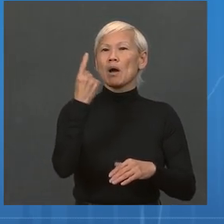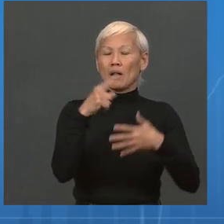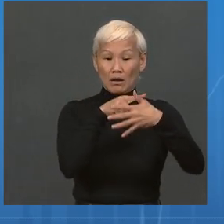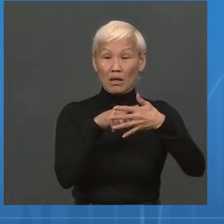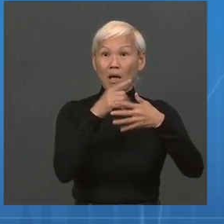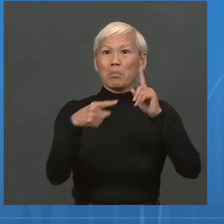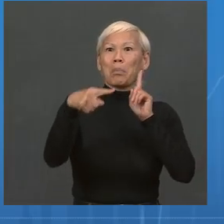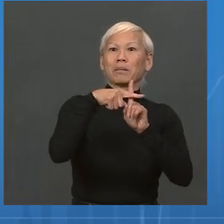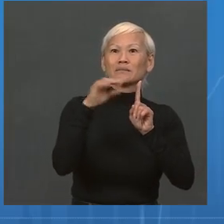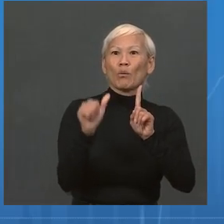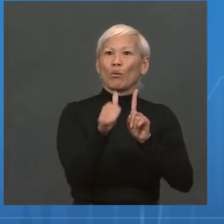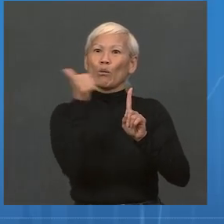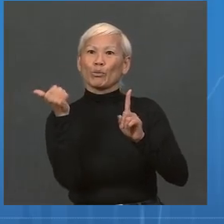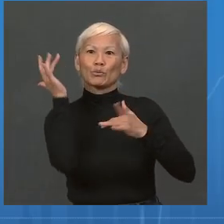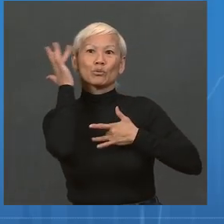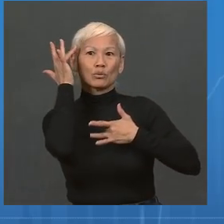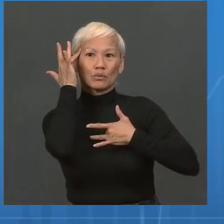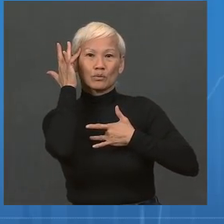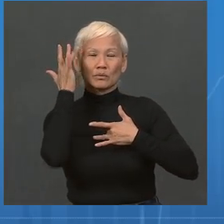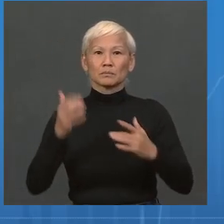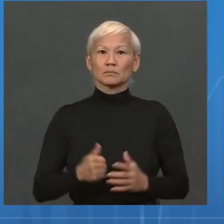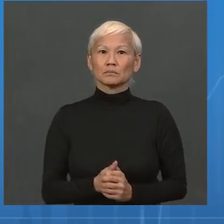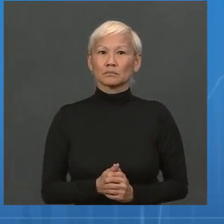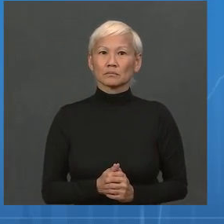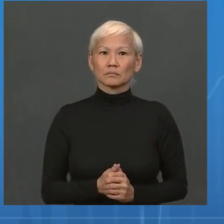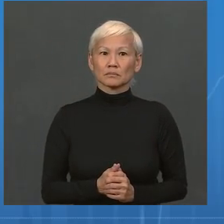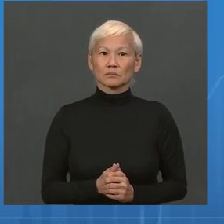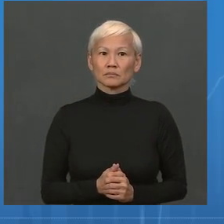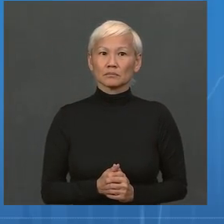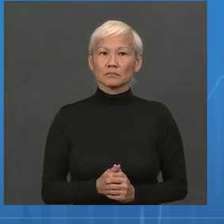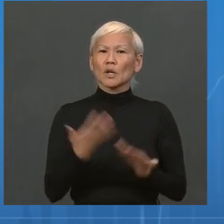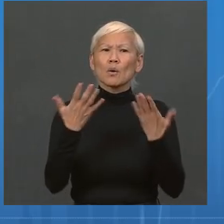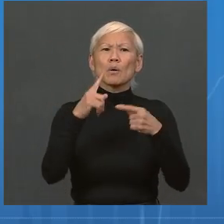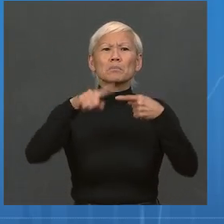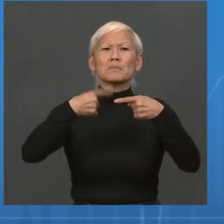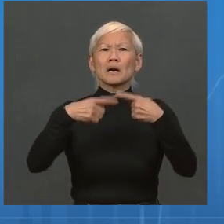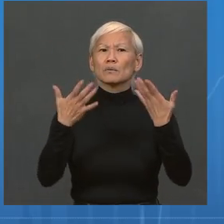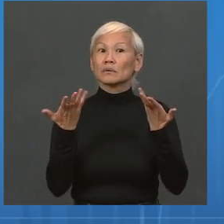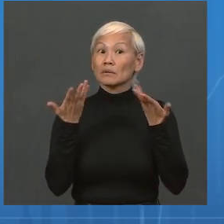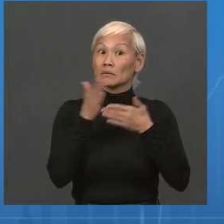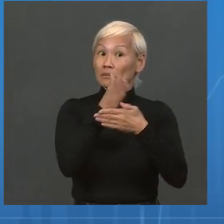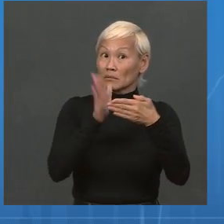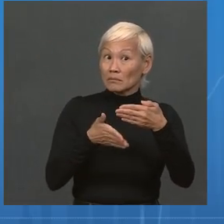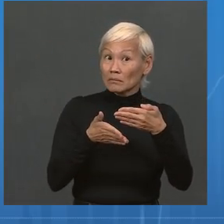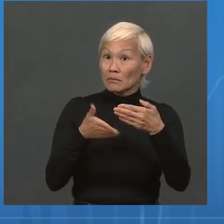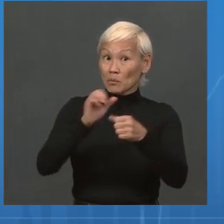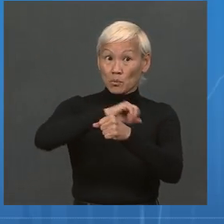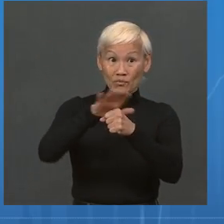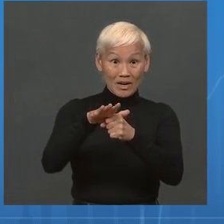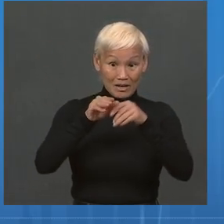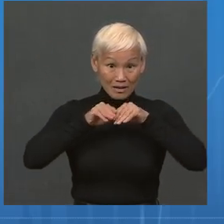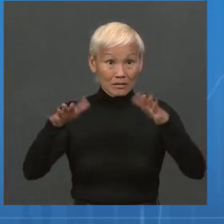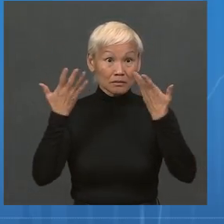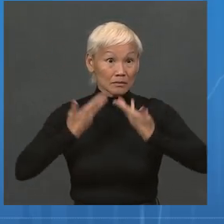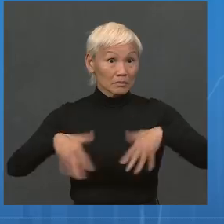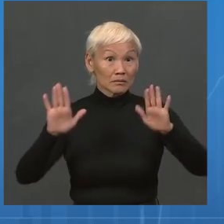Next slide. What about the post-COVID conditions? I've already mentioned, as has Dr. Walensky,